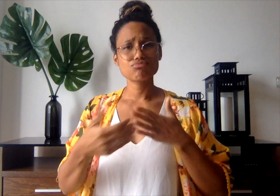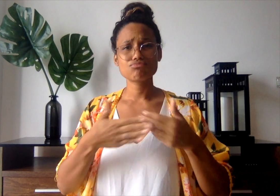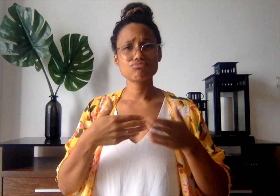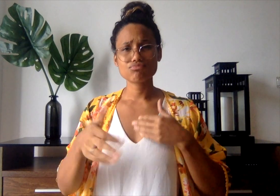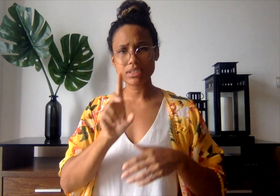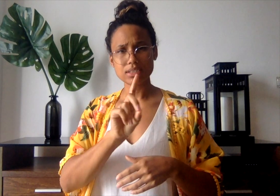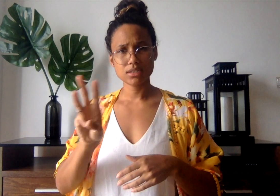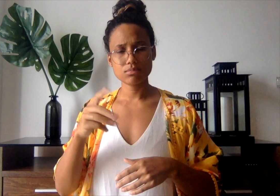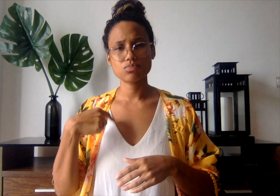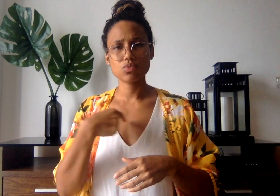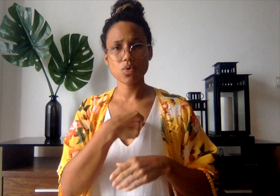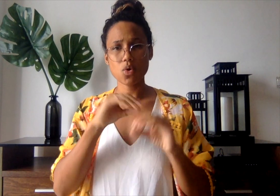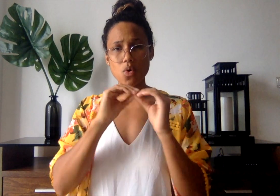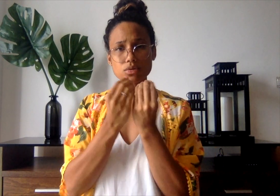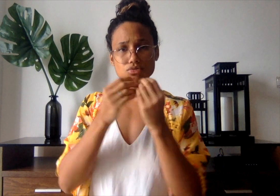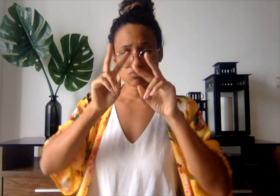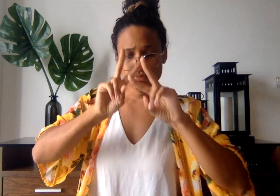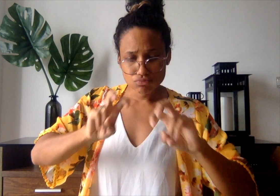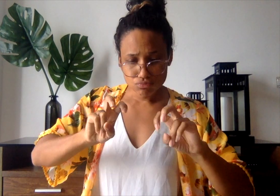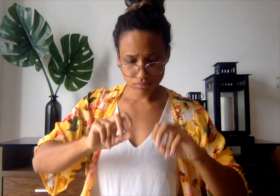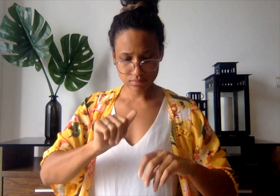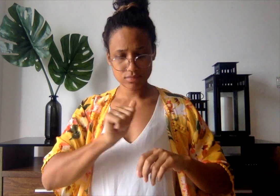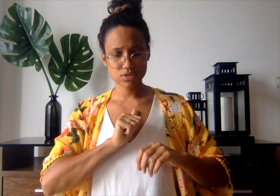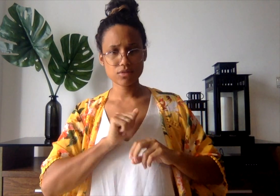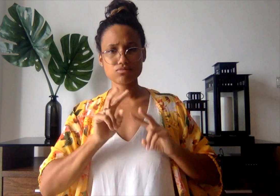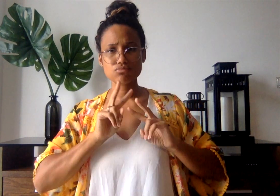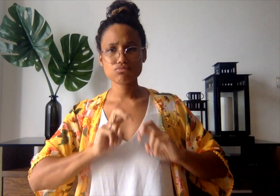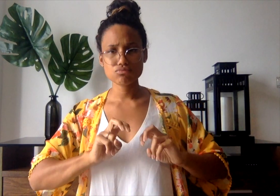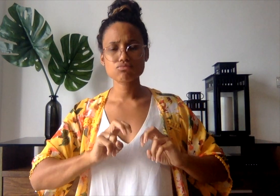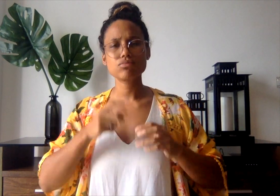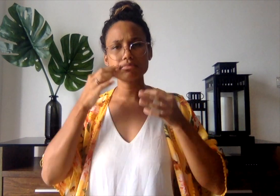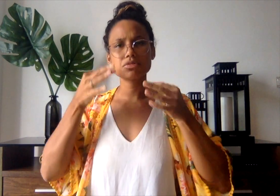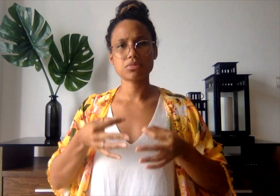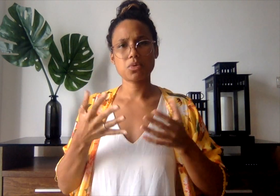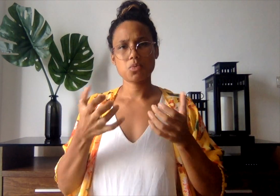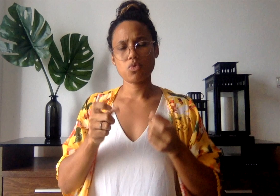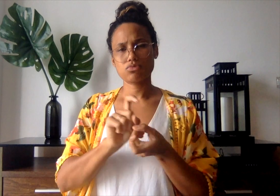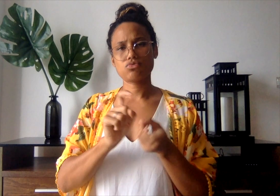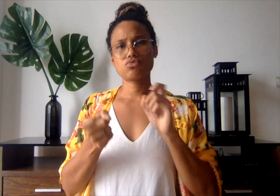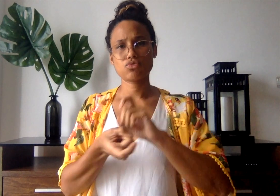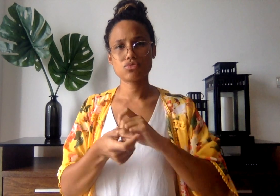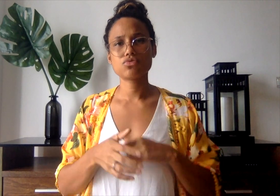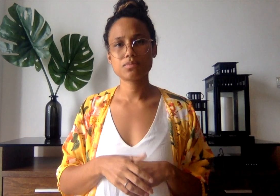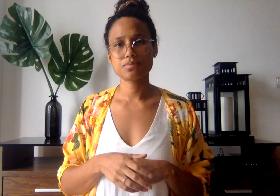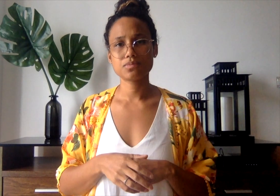Nonetheless, we continued. Our work over the past year required introspection, work, and ultimately organizational changes.